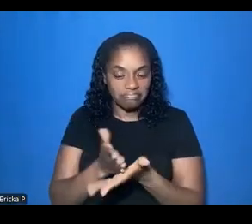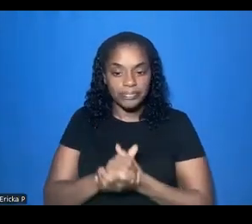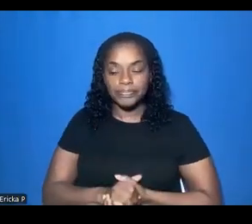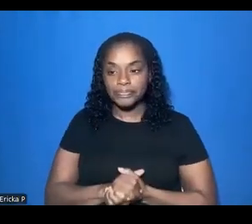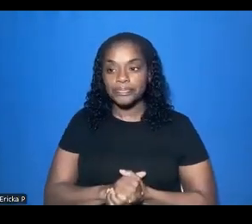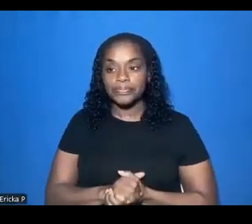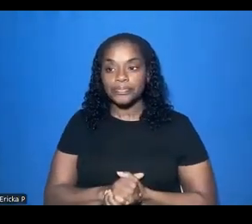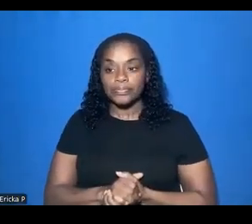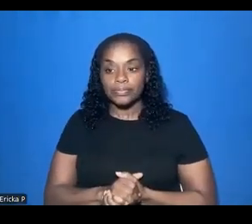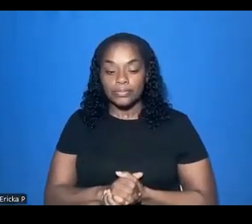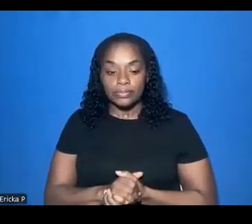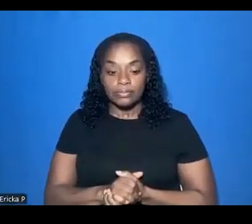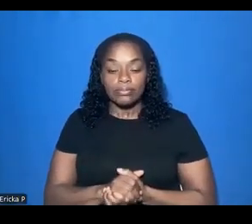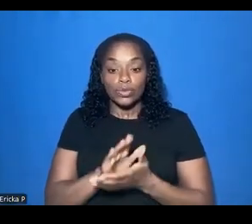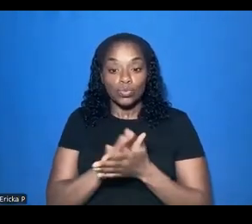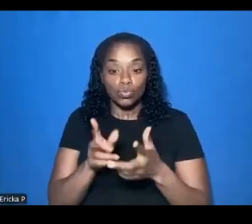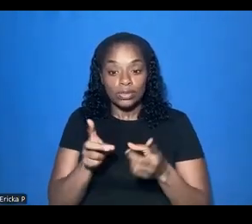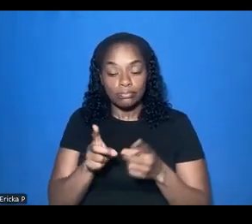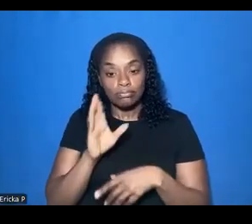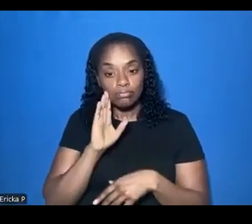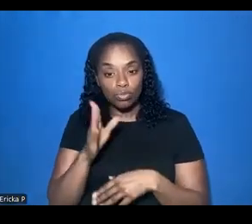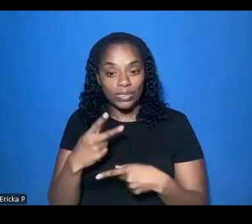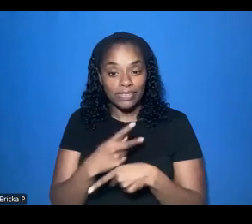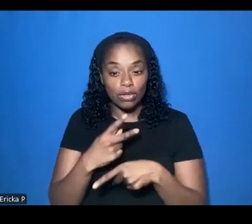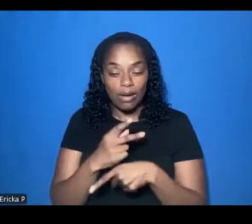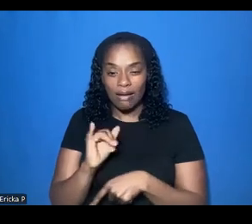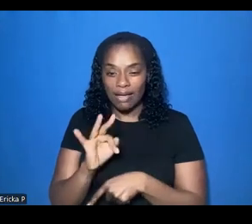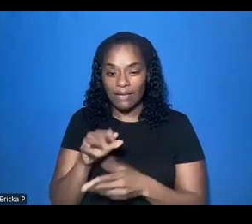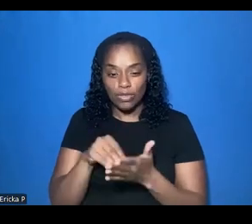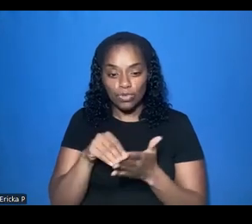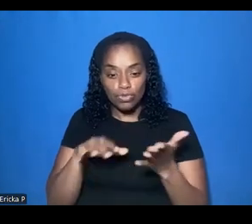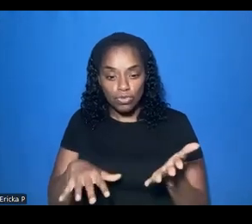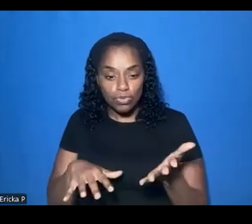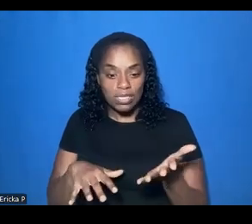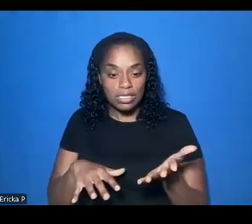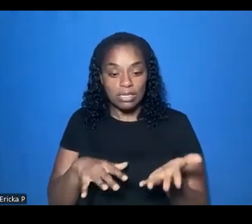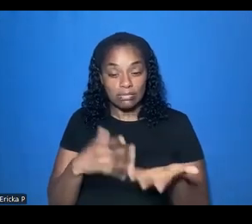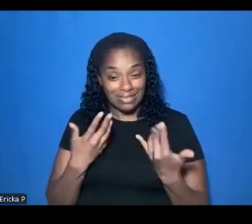They also determine whether, the student still qualifies for Special Education.